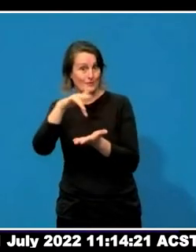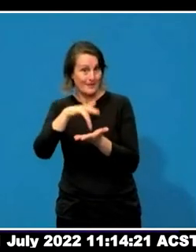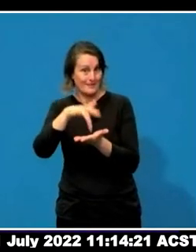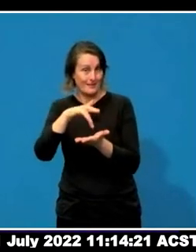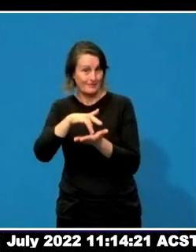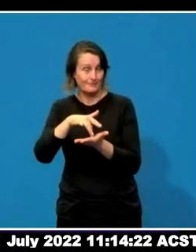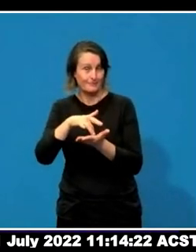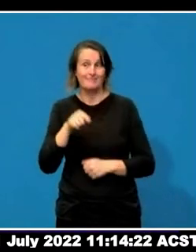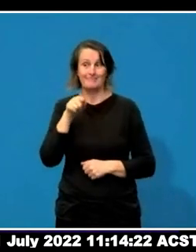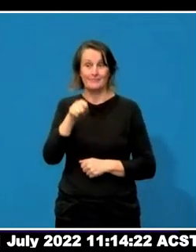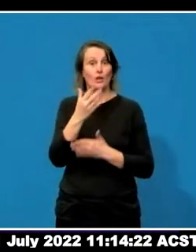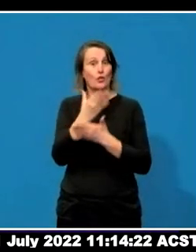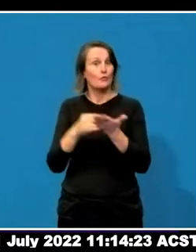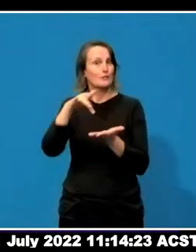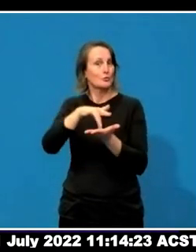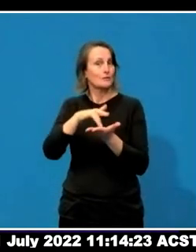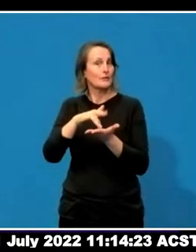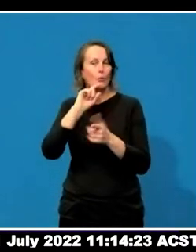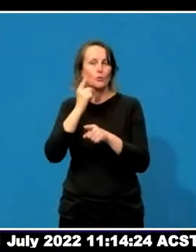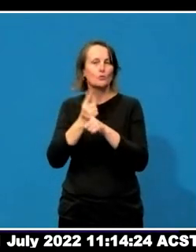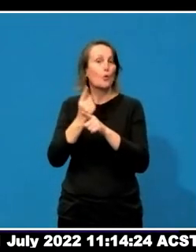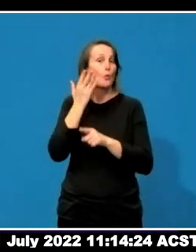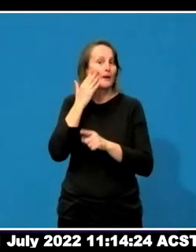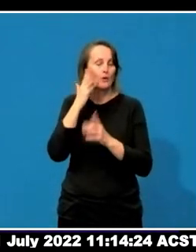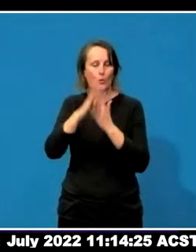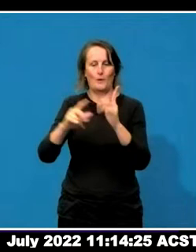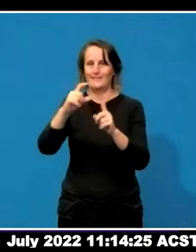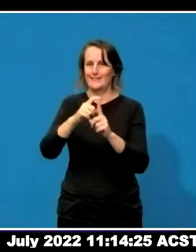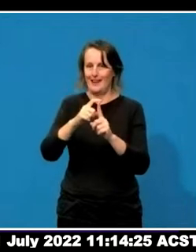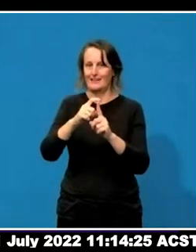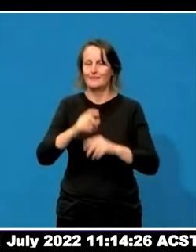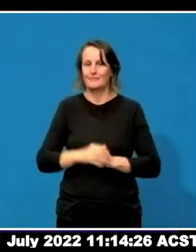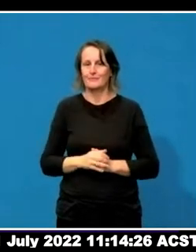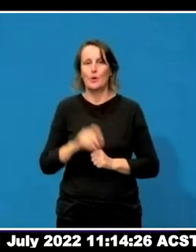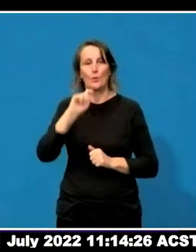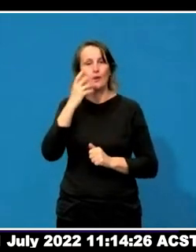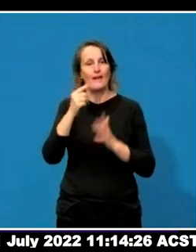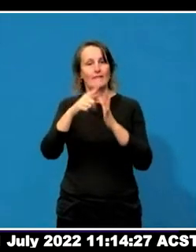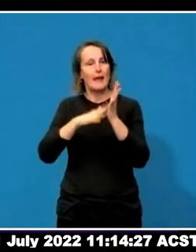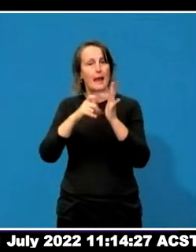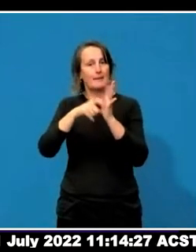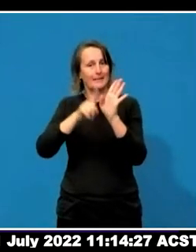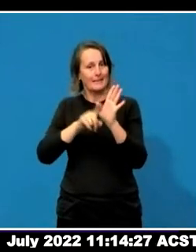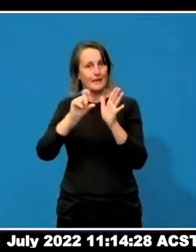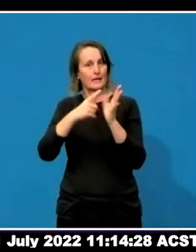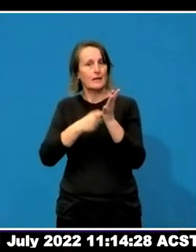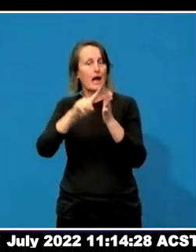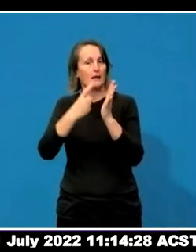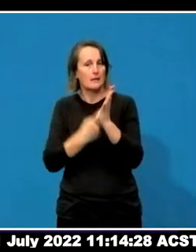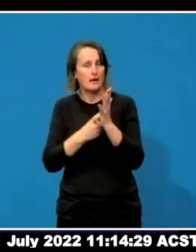This evidence on Wednesday will conclude with you hearing from Emily Carter and Lauren Rice from the Women's Resource Centre.